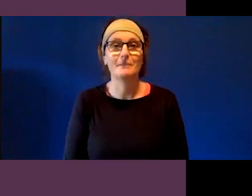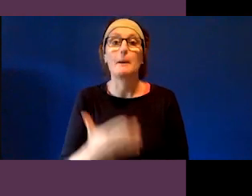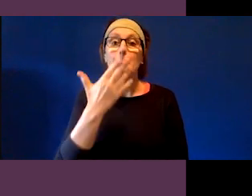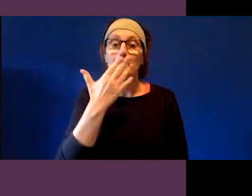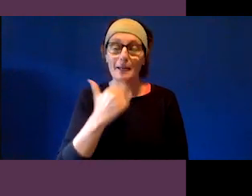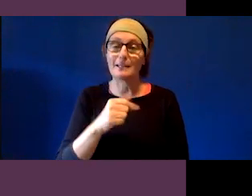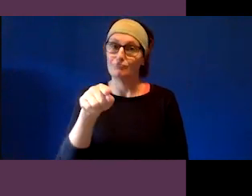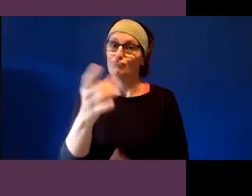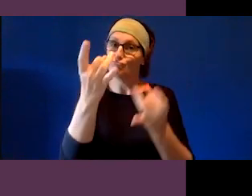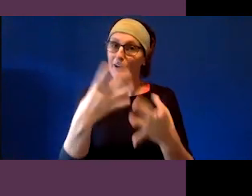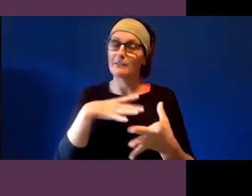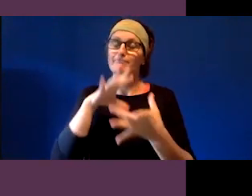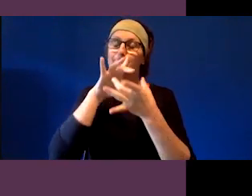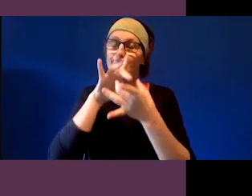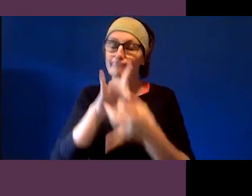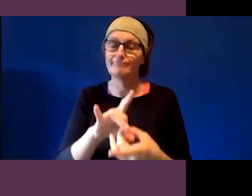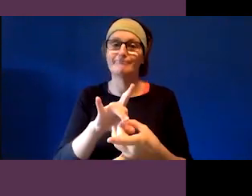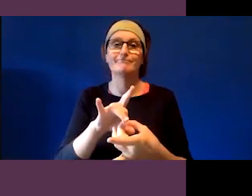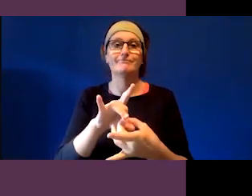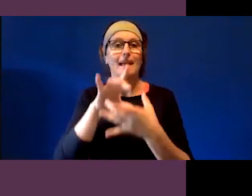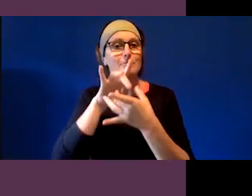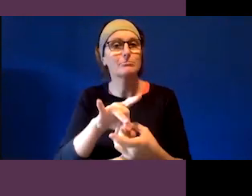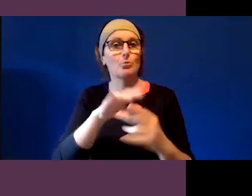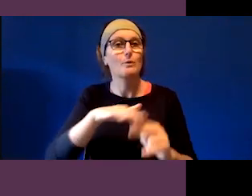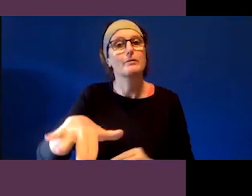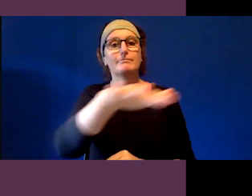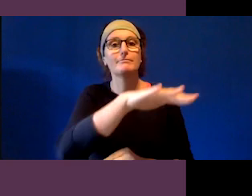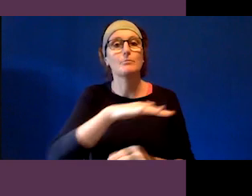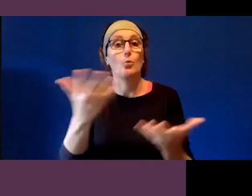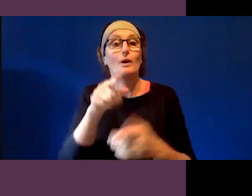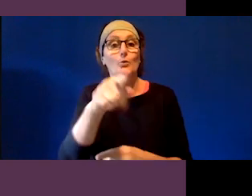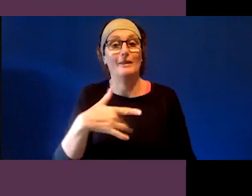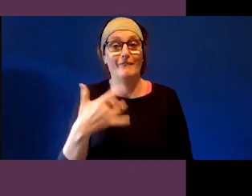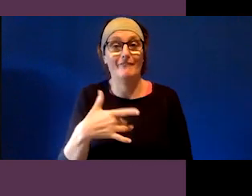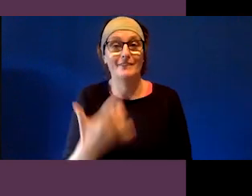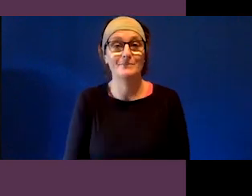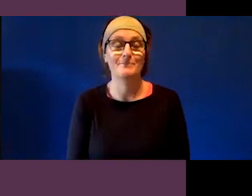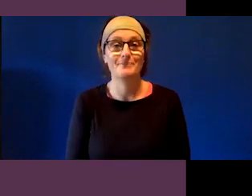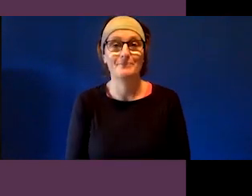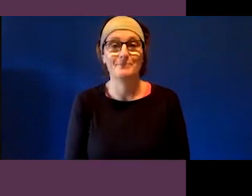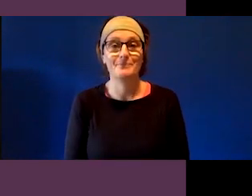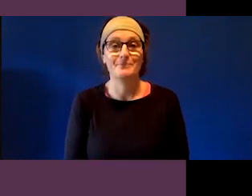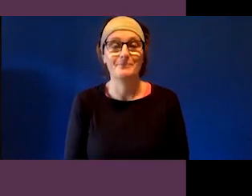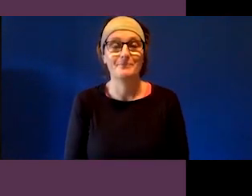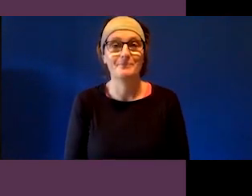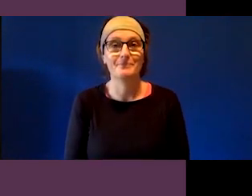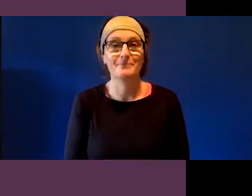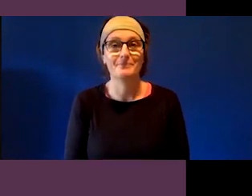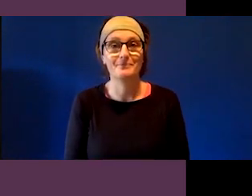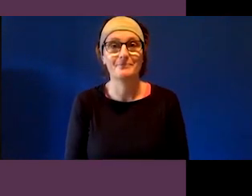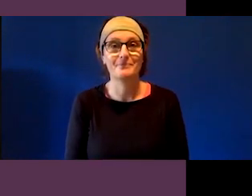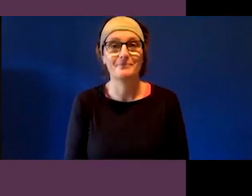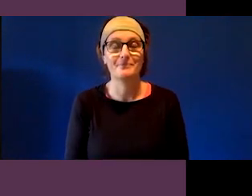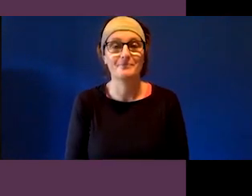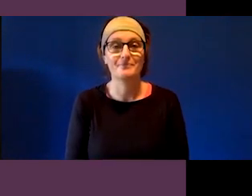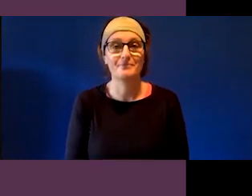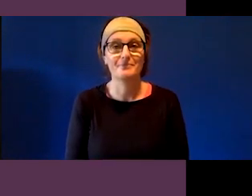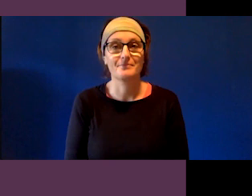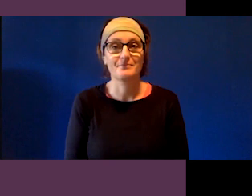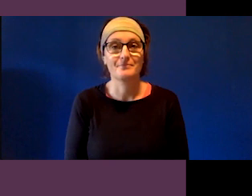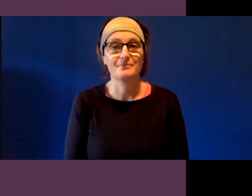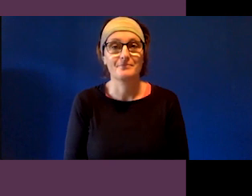ground and connect with the country where you are.